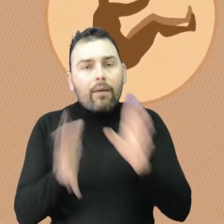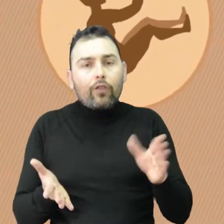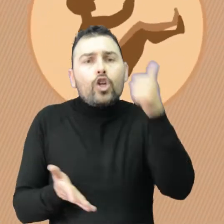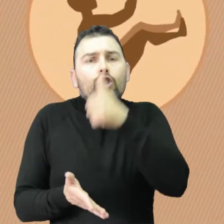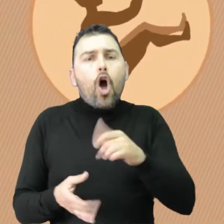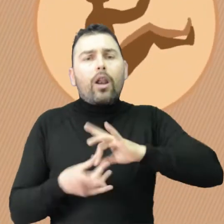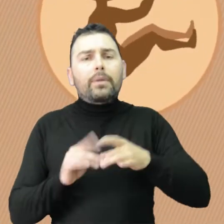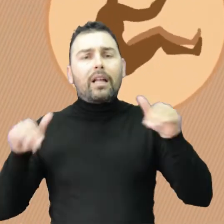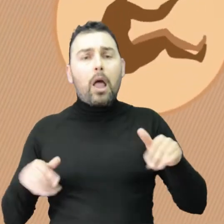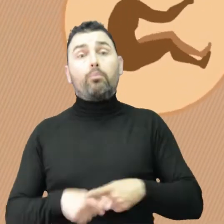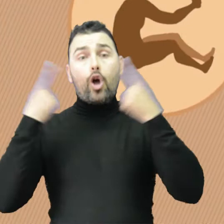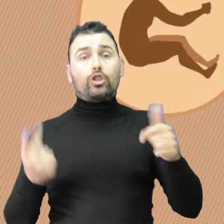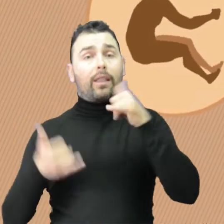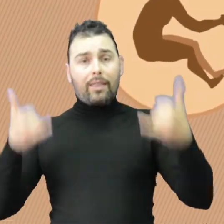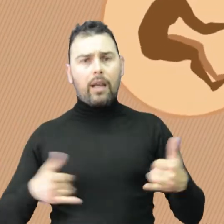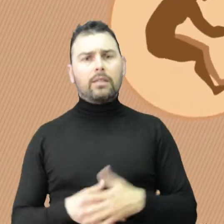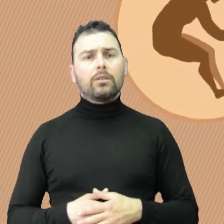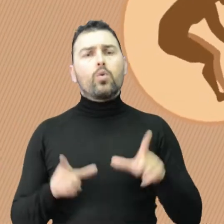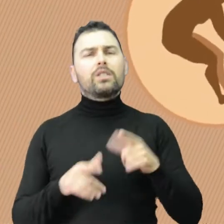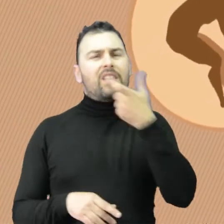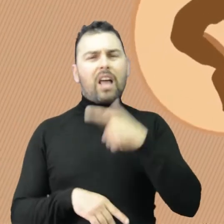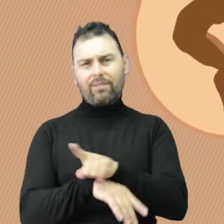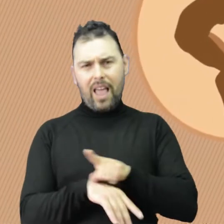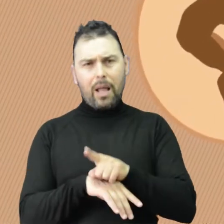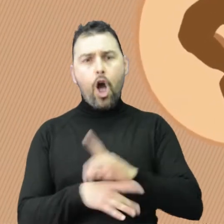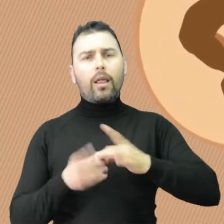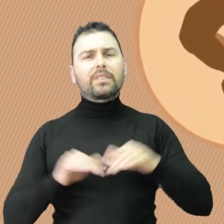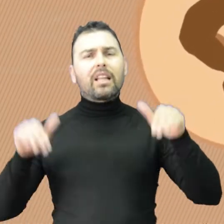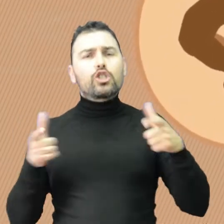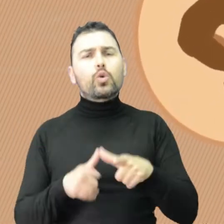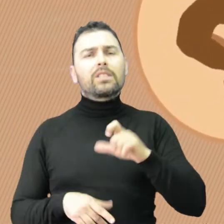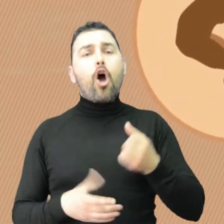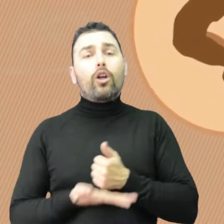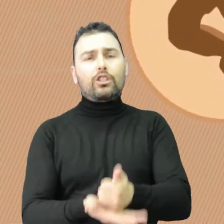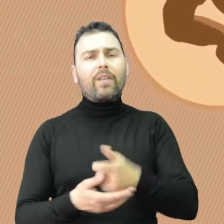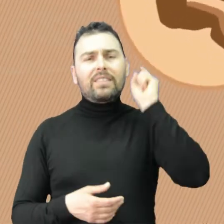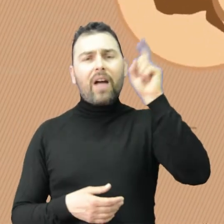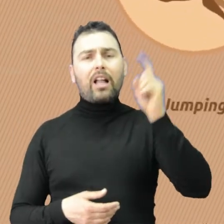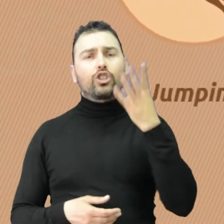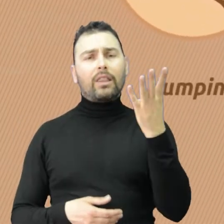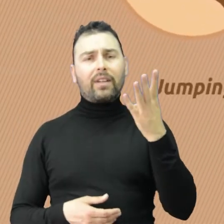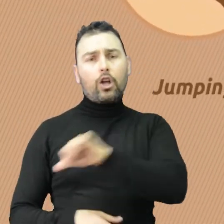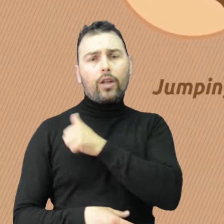Back then athletes were competing for an olive wreath not for medals. Many of the ancient Olympic values